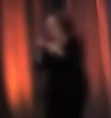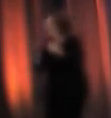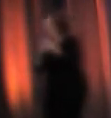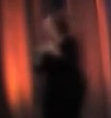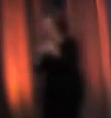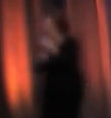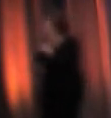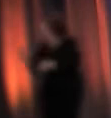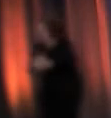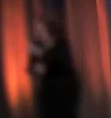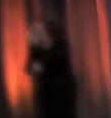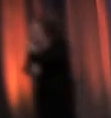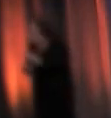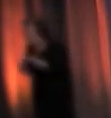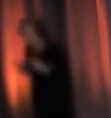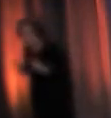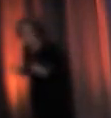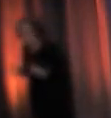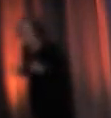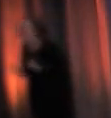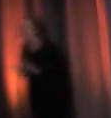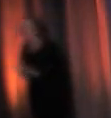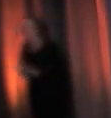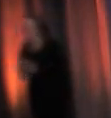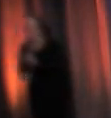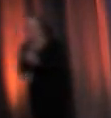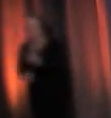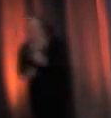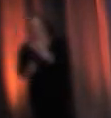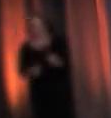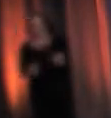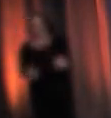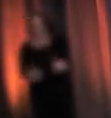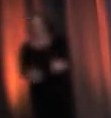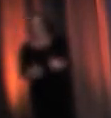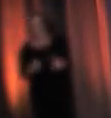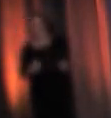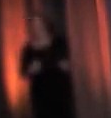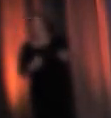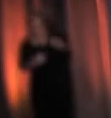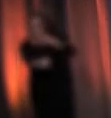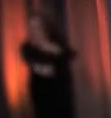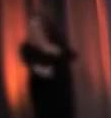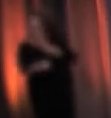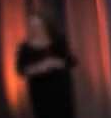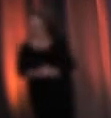This is disability academically activated for museums and for Museum studies.